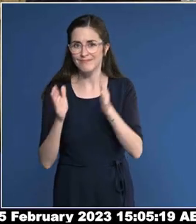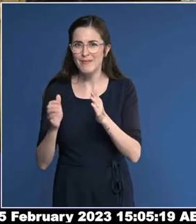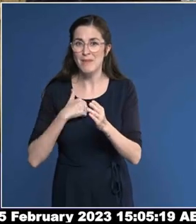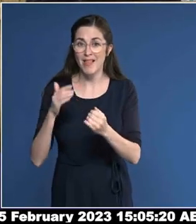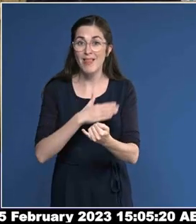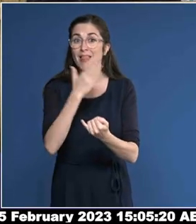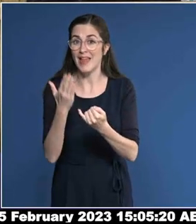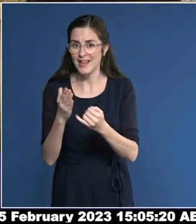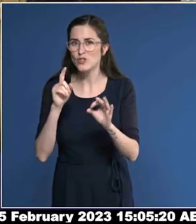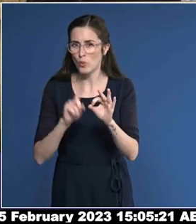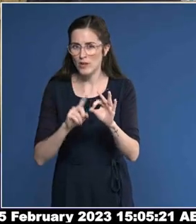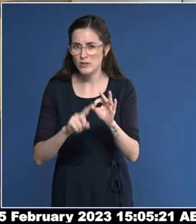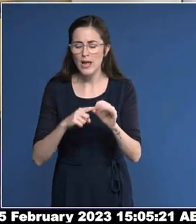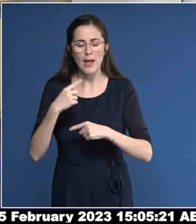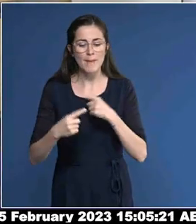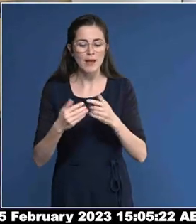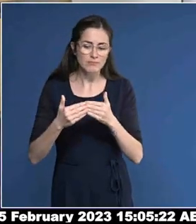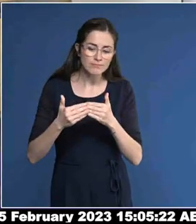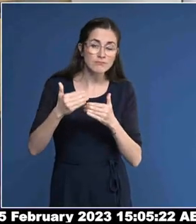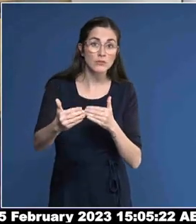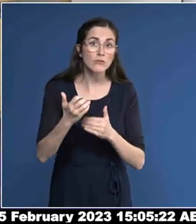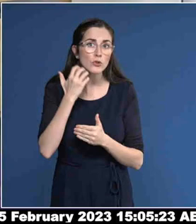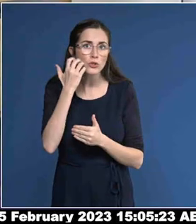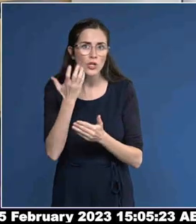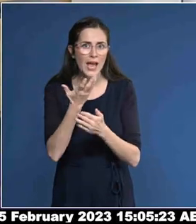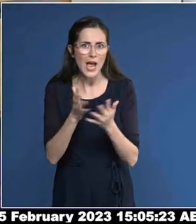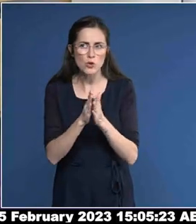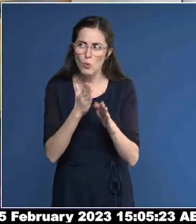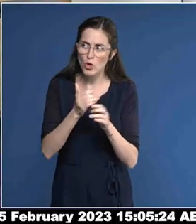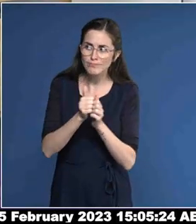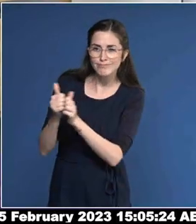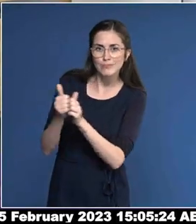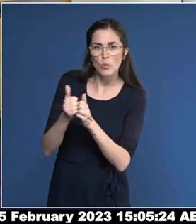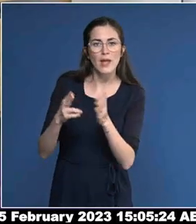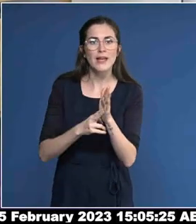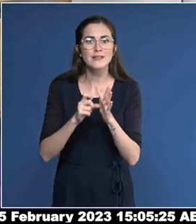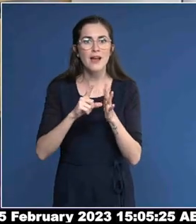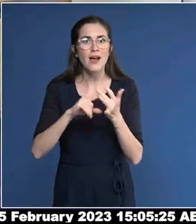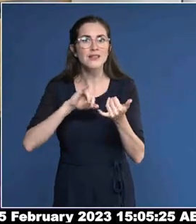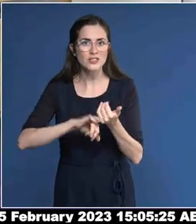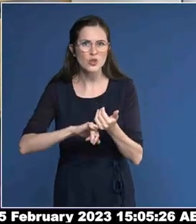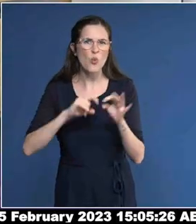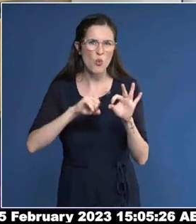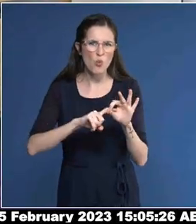Commission into the future. The Commission has given its perspective of the service providers.